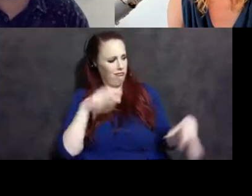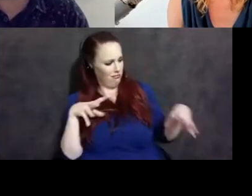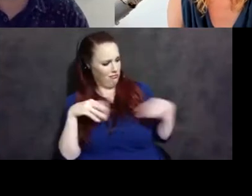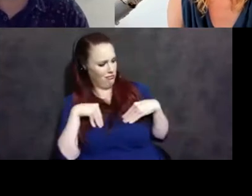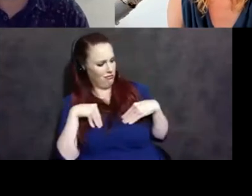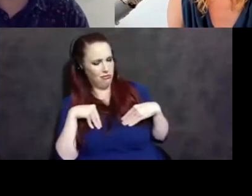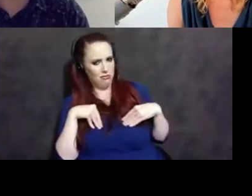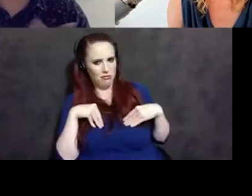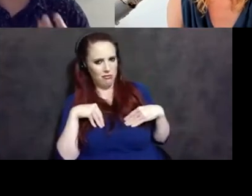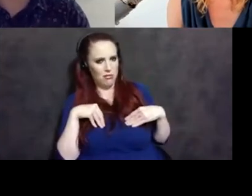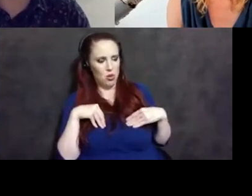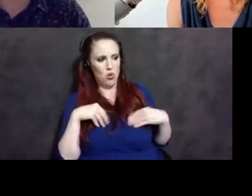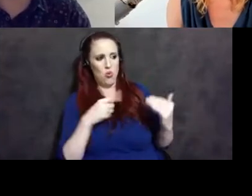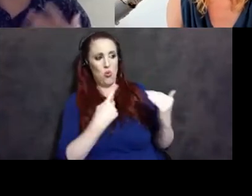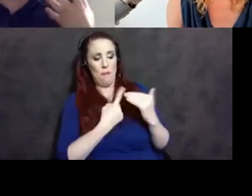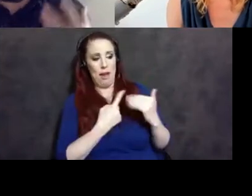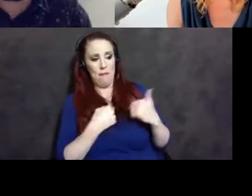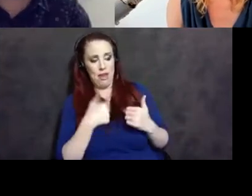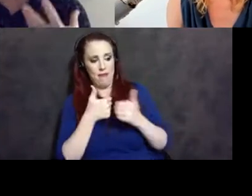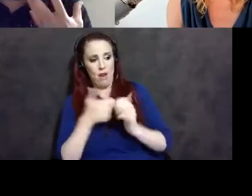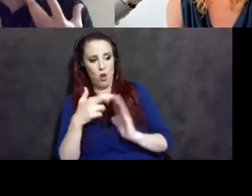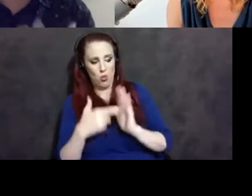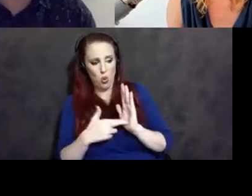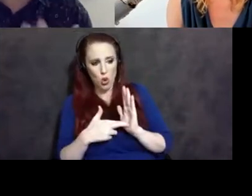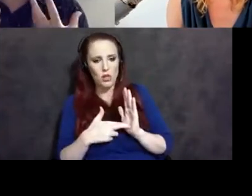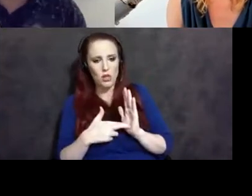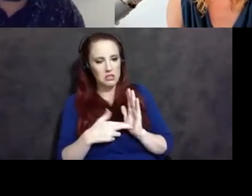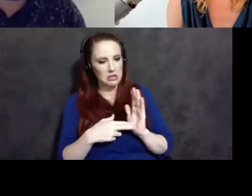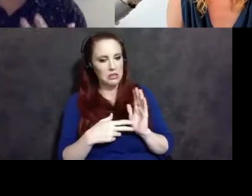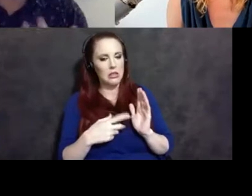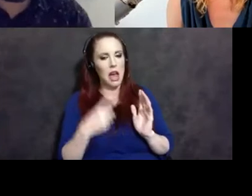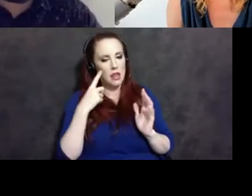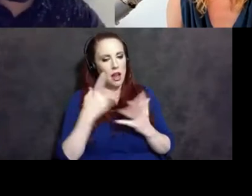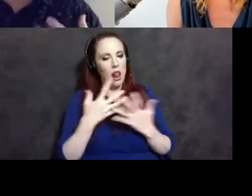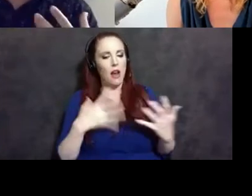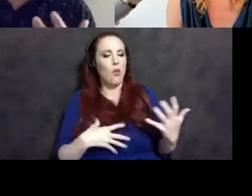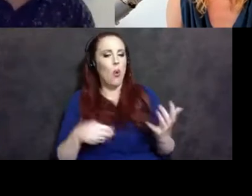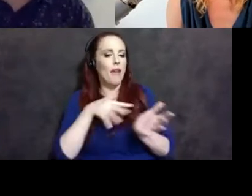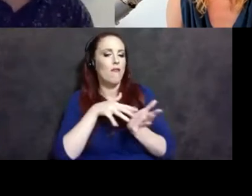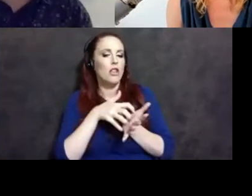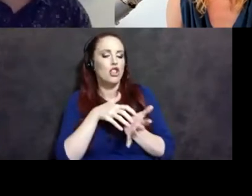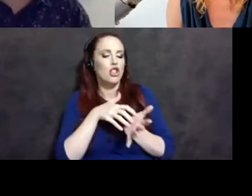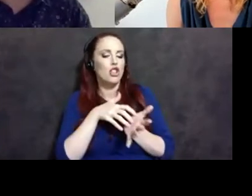of following the rules and I think there's a lot of white fragility here.